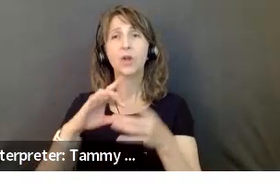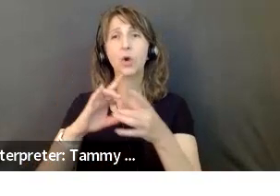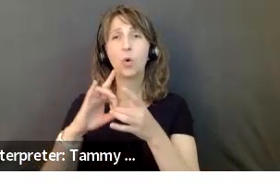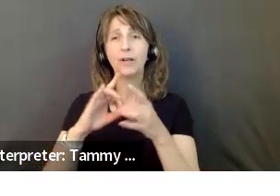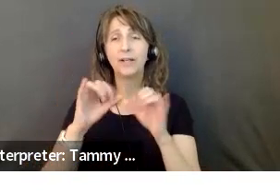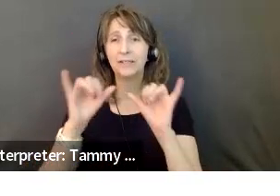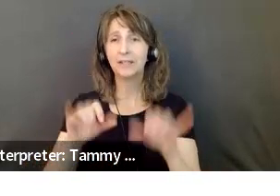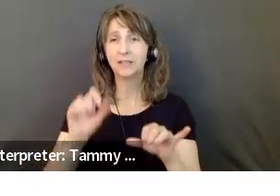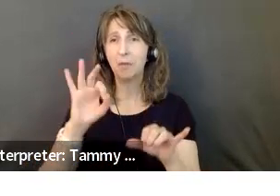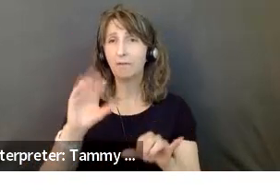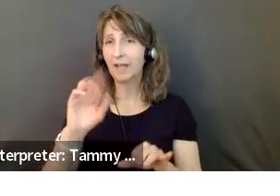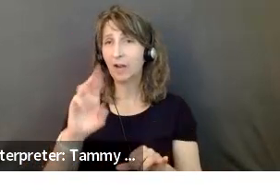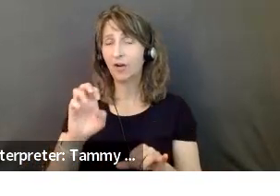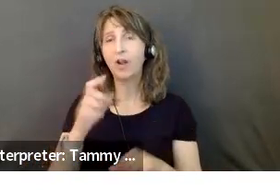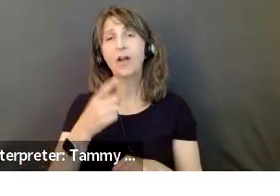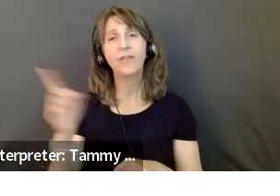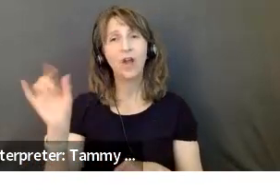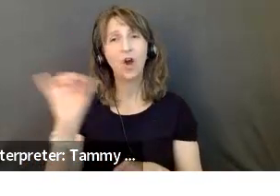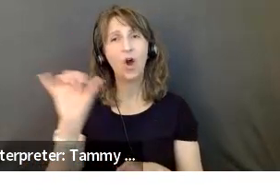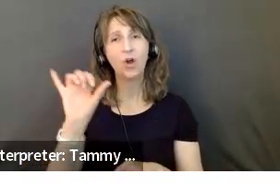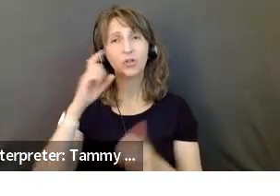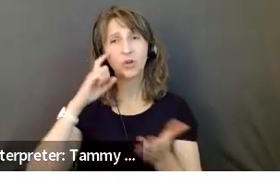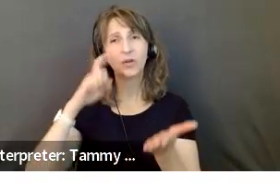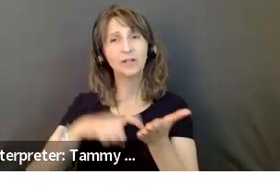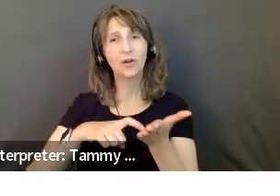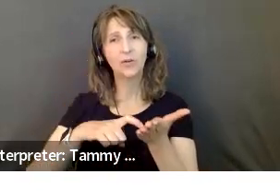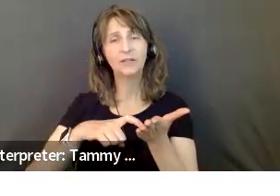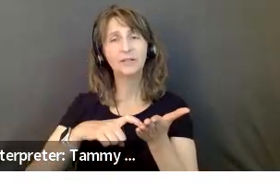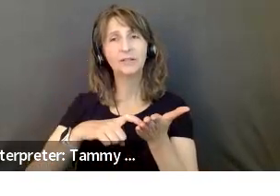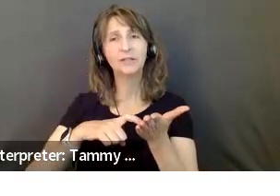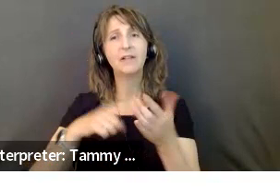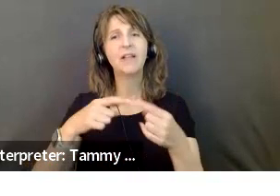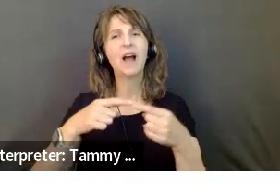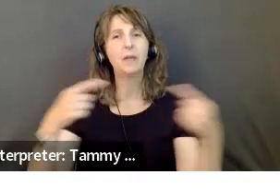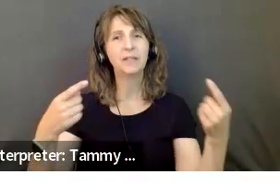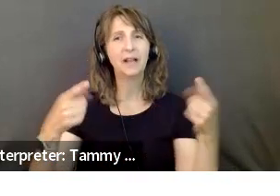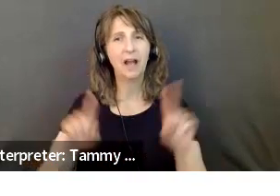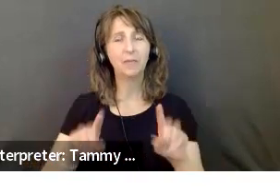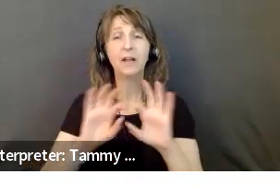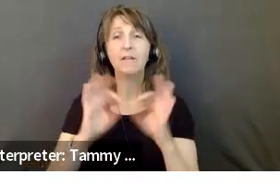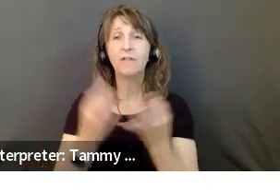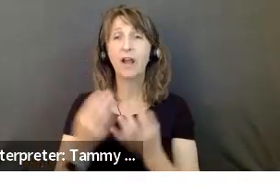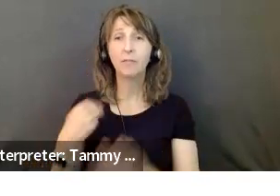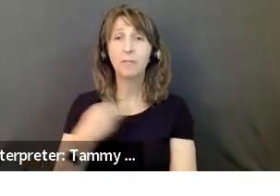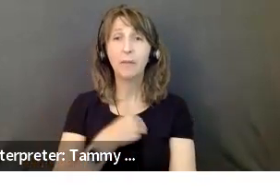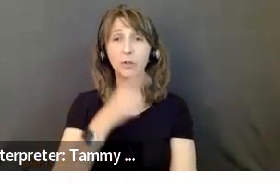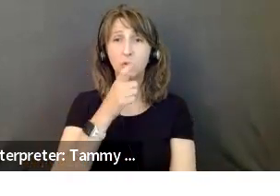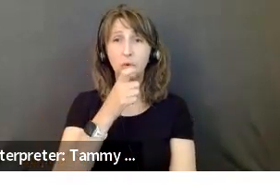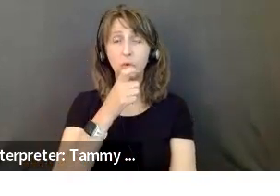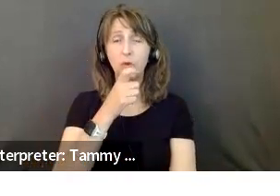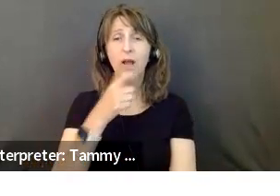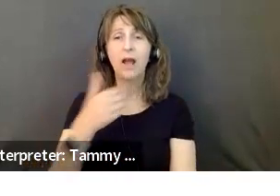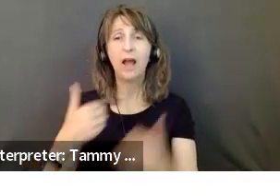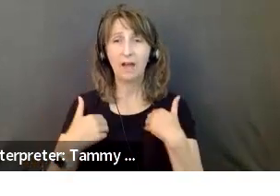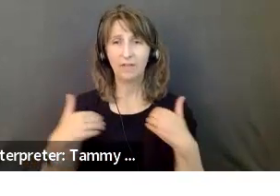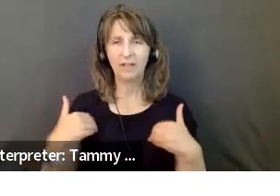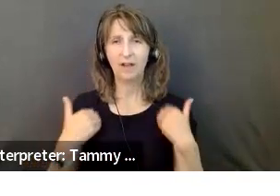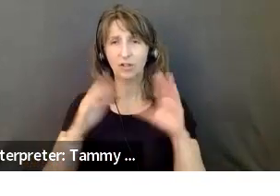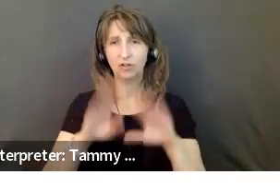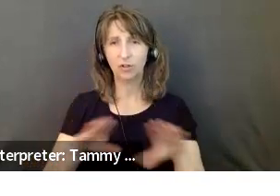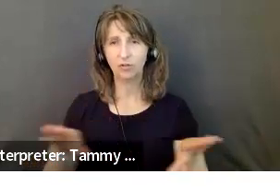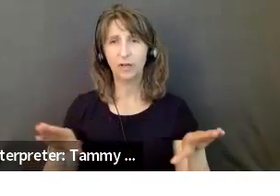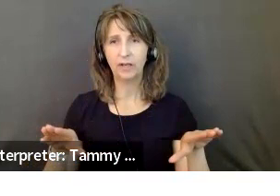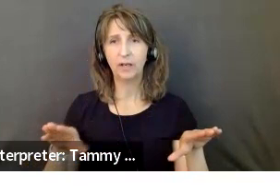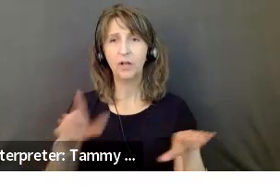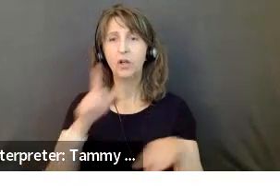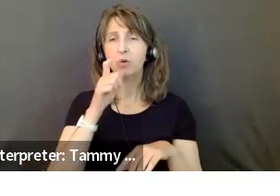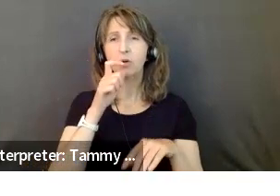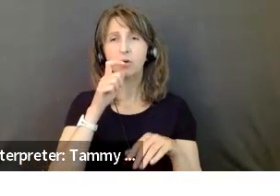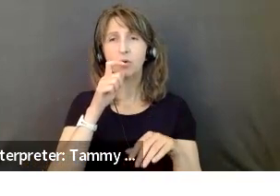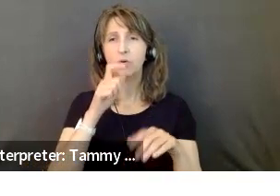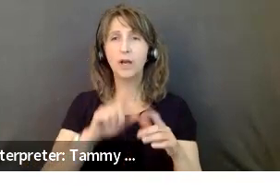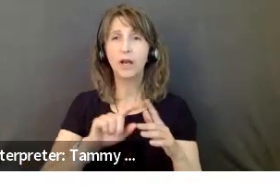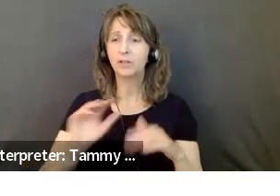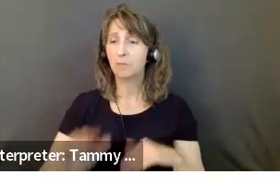That they were also seeing the opposite happen that family members who had young children who early on really had some very clear behavioral health needs, but might have some disability.